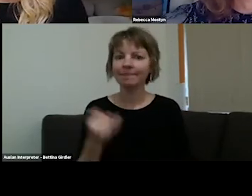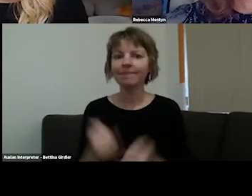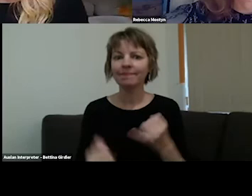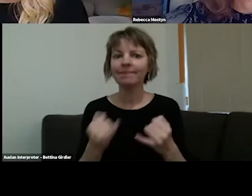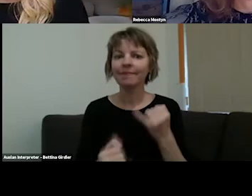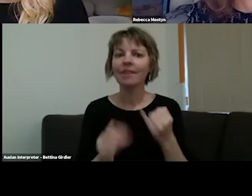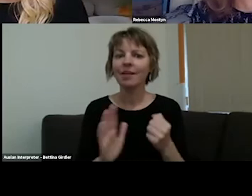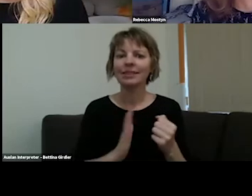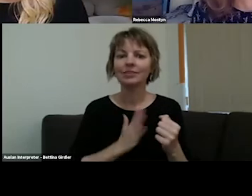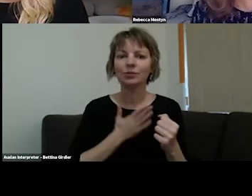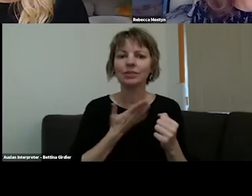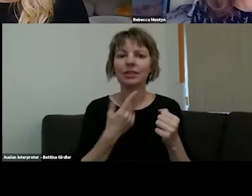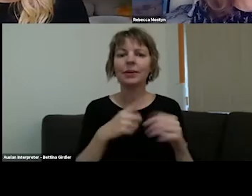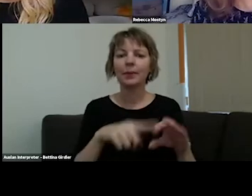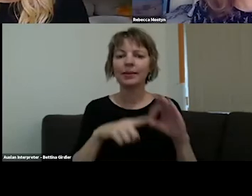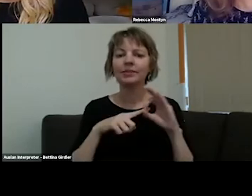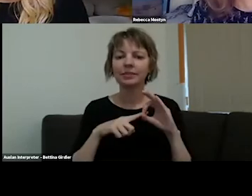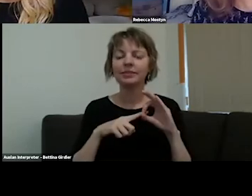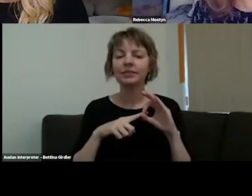that one. Obviously we're doing work with not just Defence but